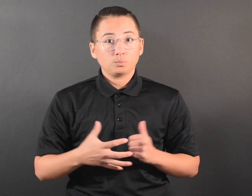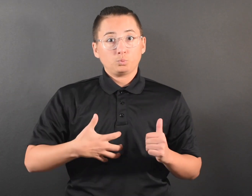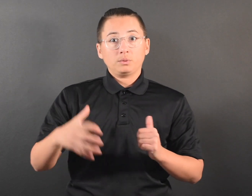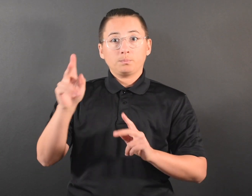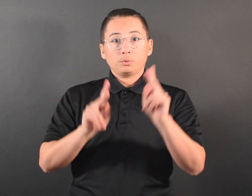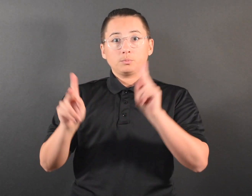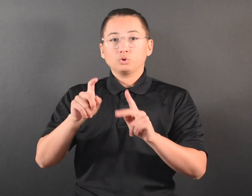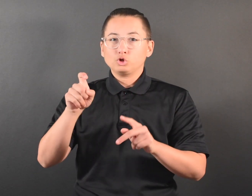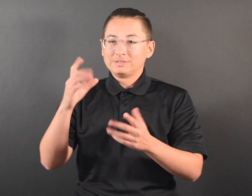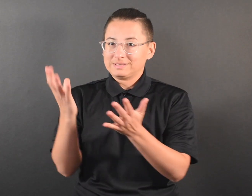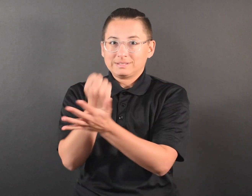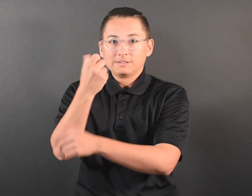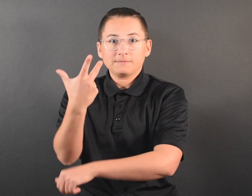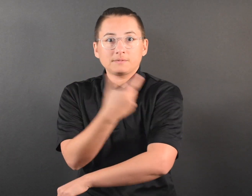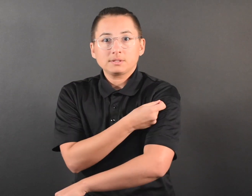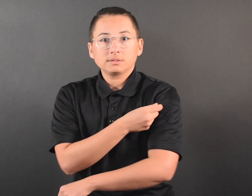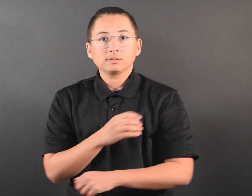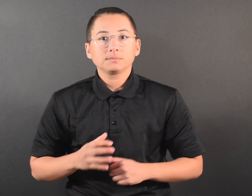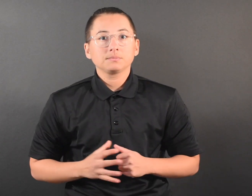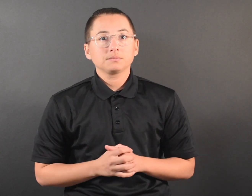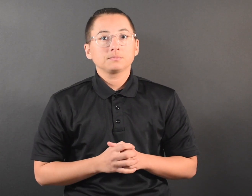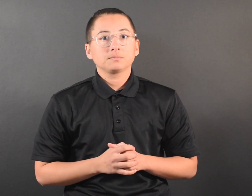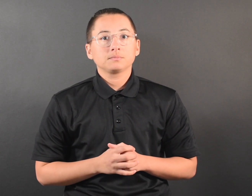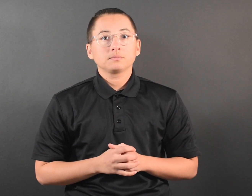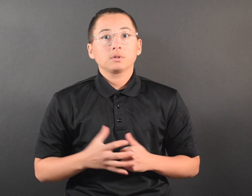severe COVID-19 disease compared to people who are not pregnant.